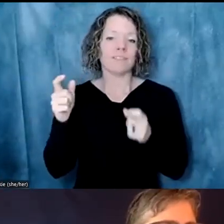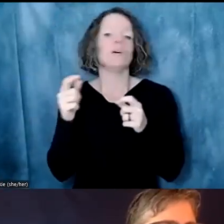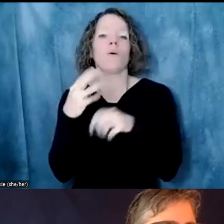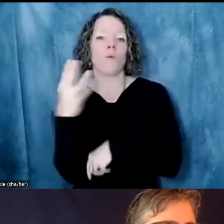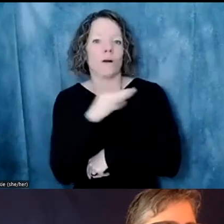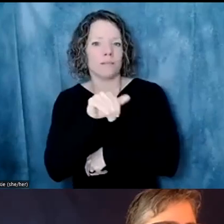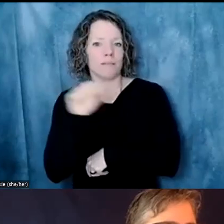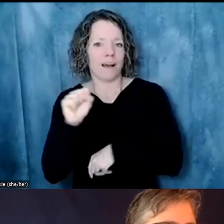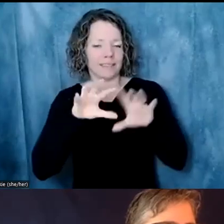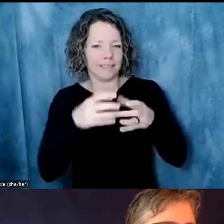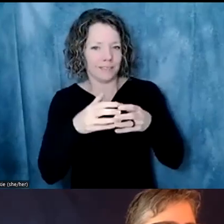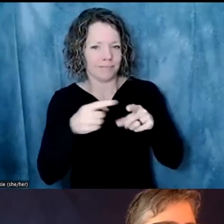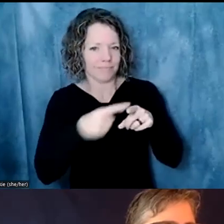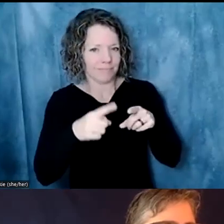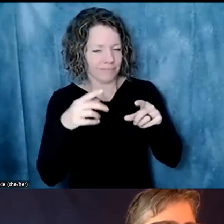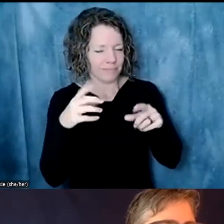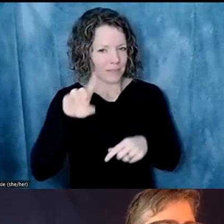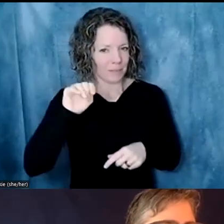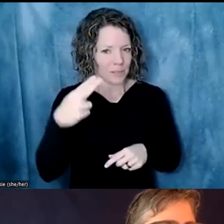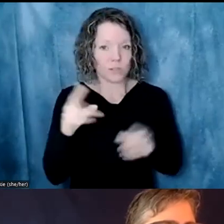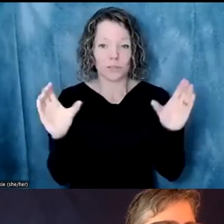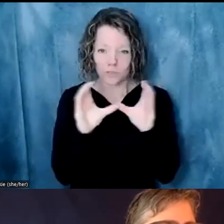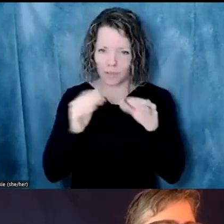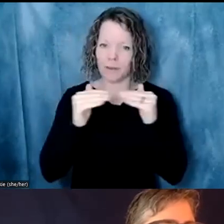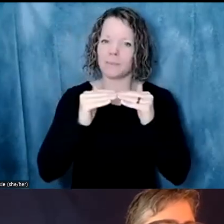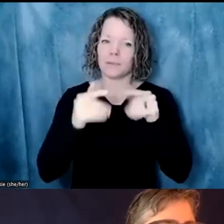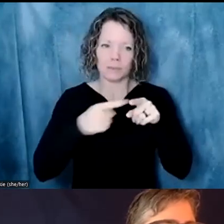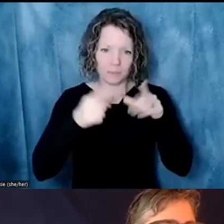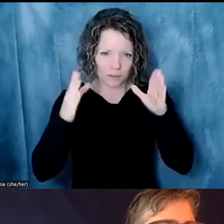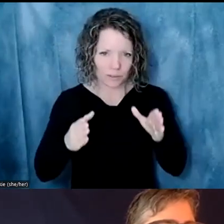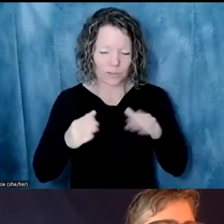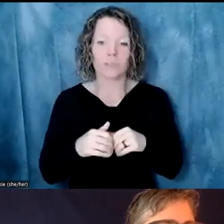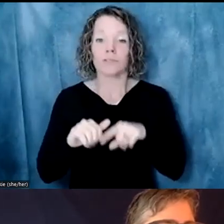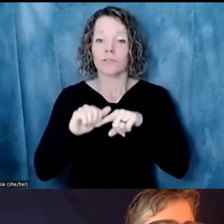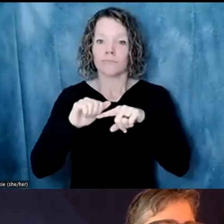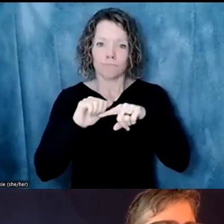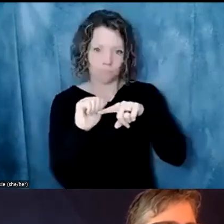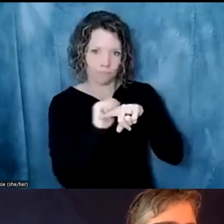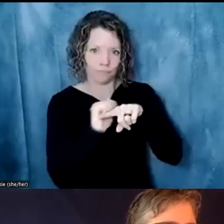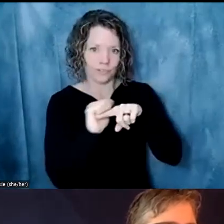Division. She is a certified Peer Specialist and a trained facilitator in Hearing Voices,